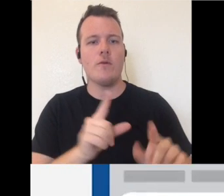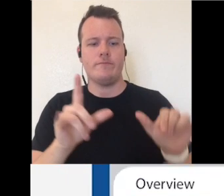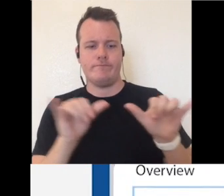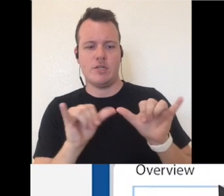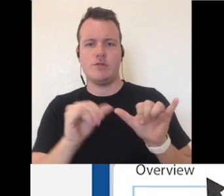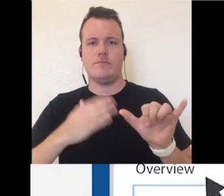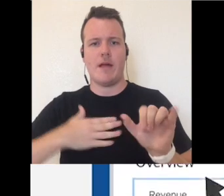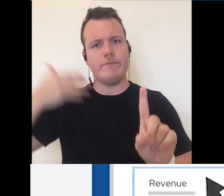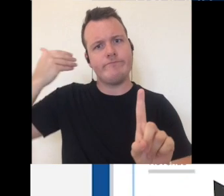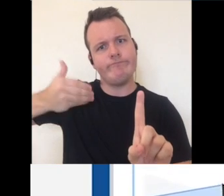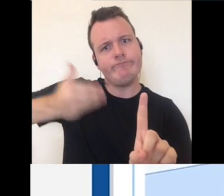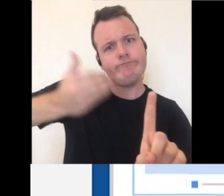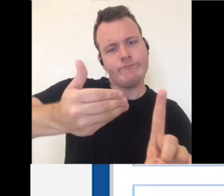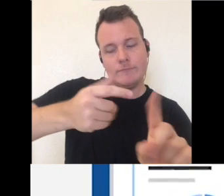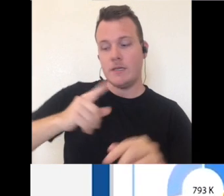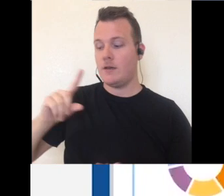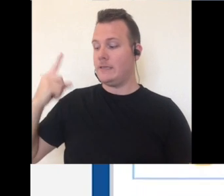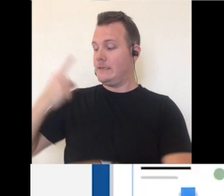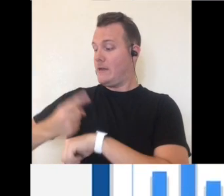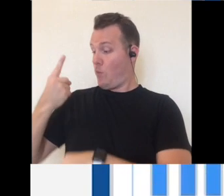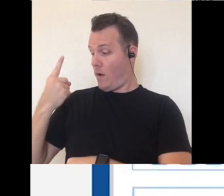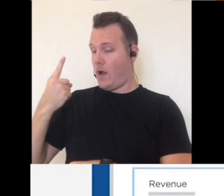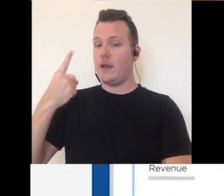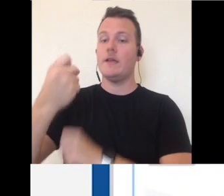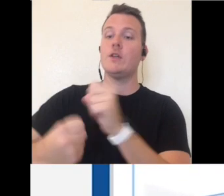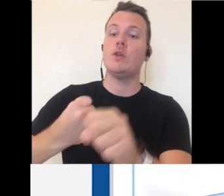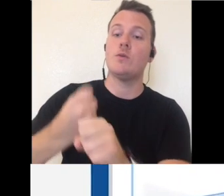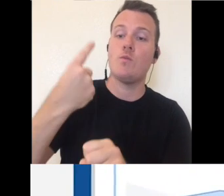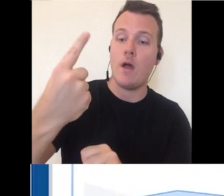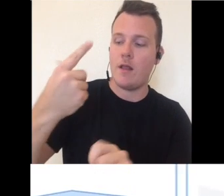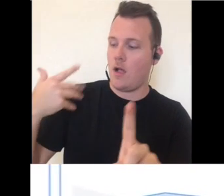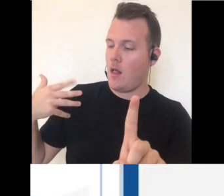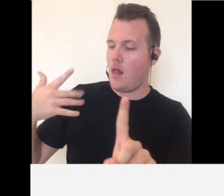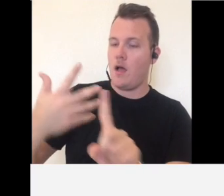transition to setting goals and measuring progress, taking you from day